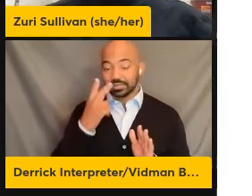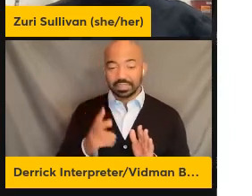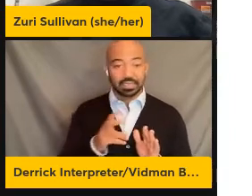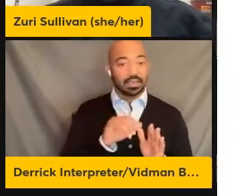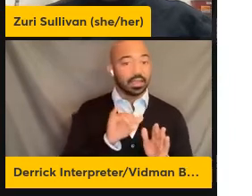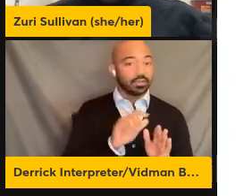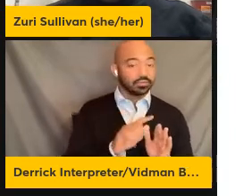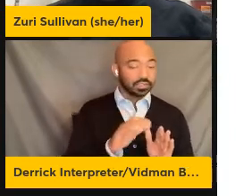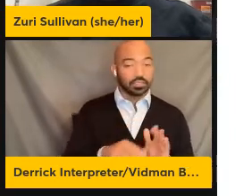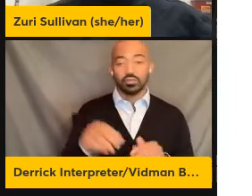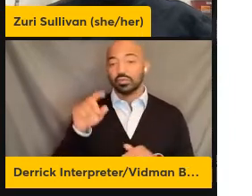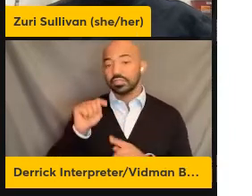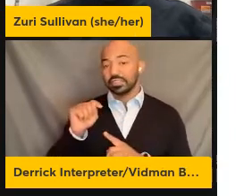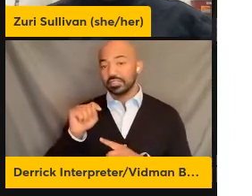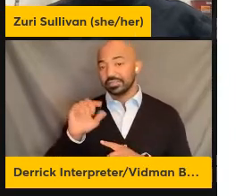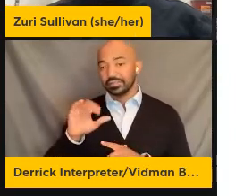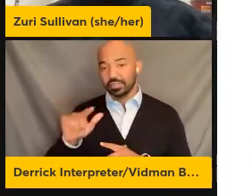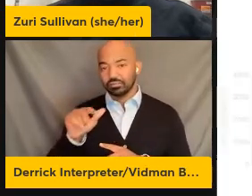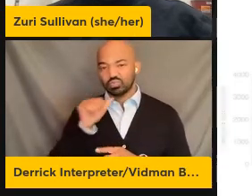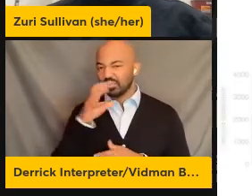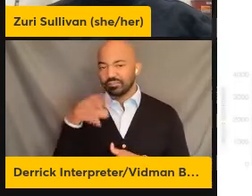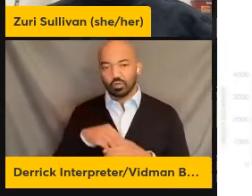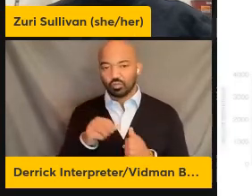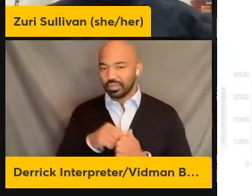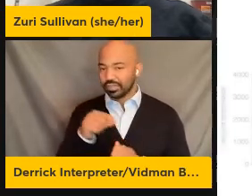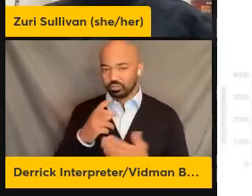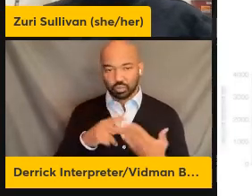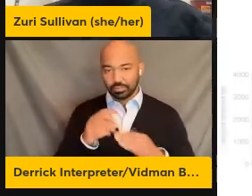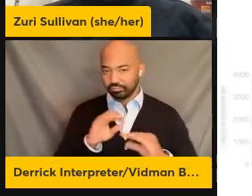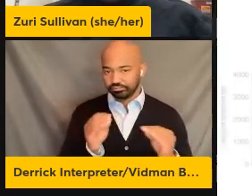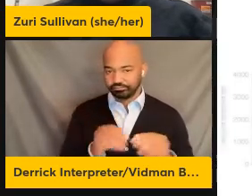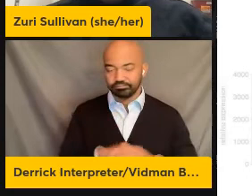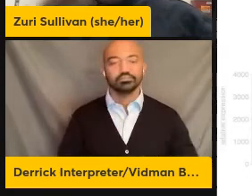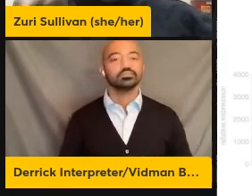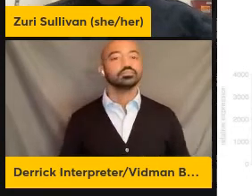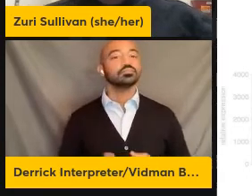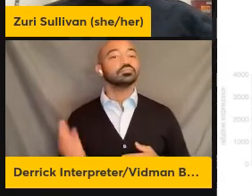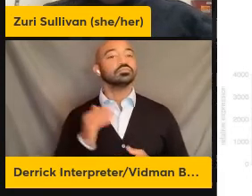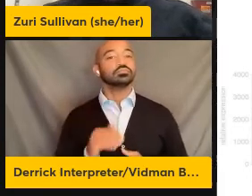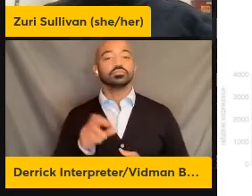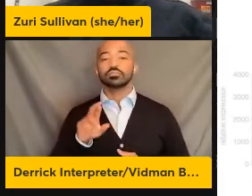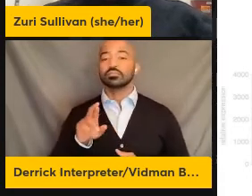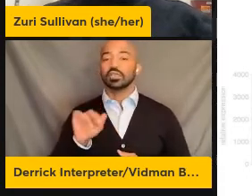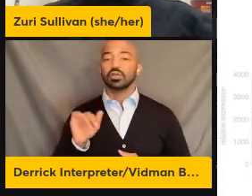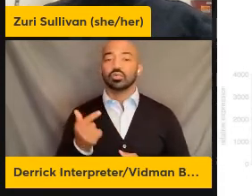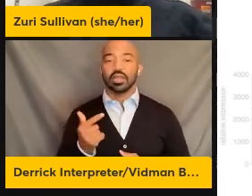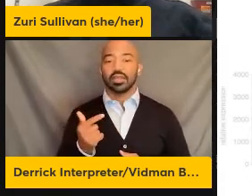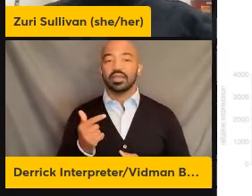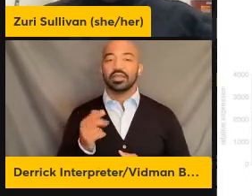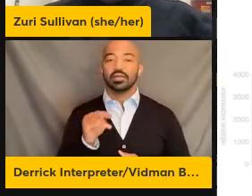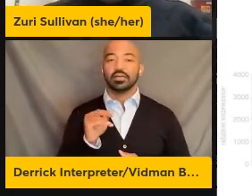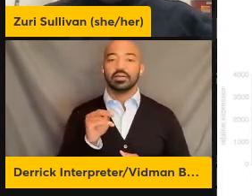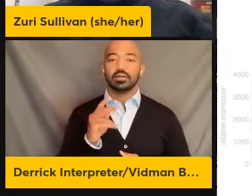would be involved in the regulation of this program. Next, we use rag knockout mice, which lack mature T and B cells, and we